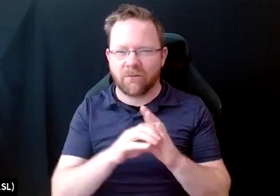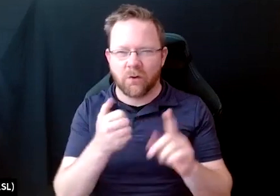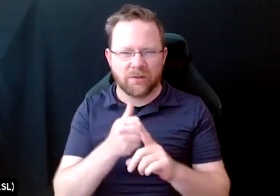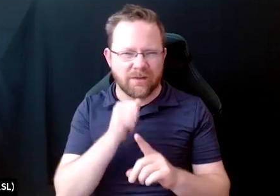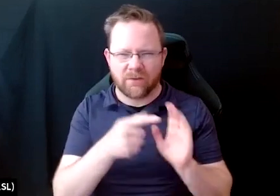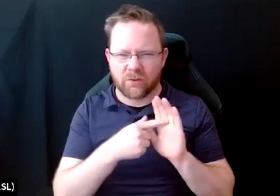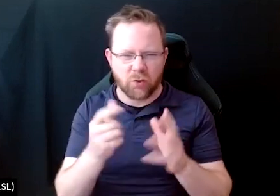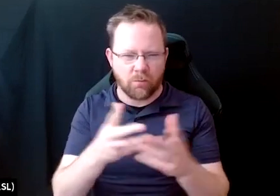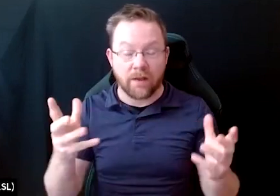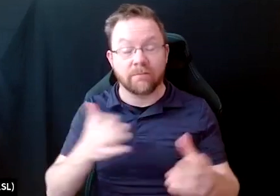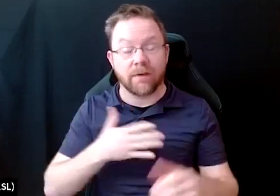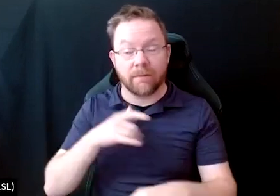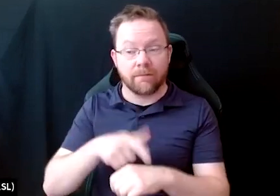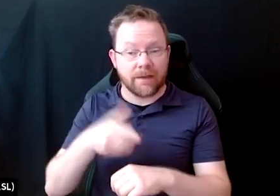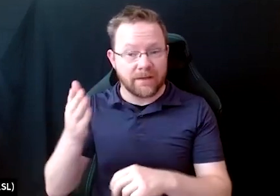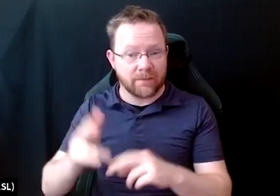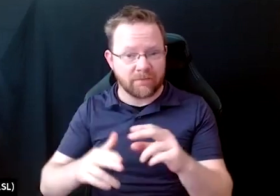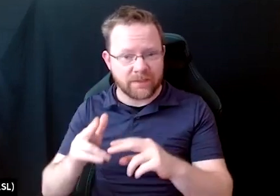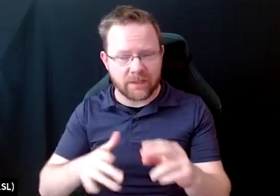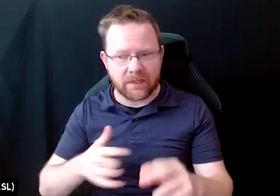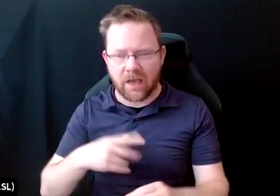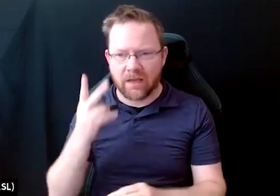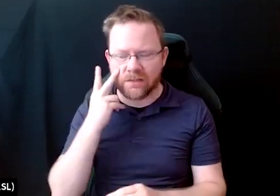a glimpse of the intensity of the physical training